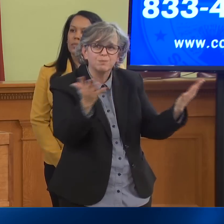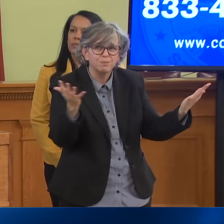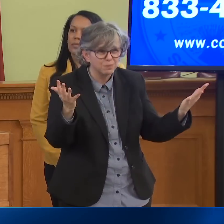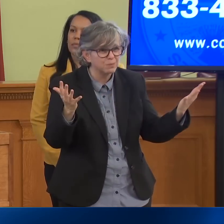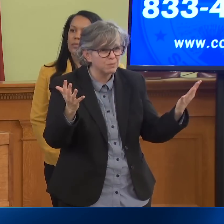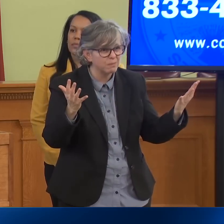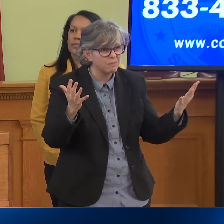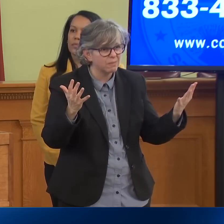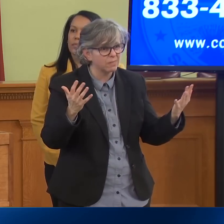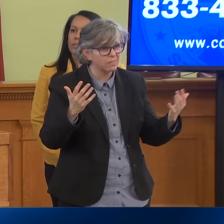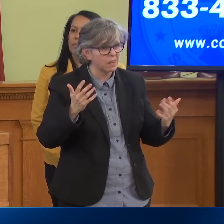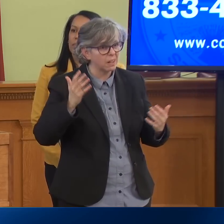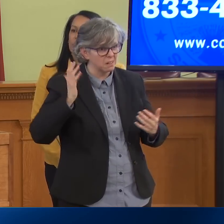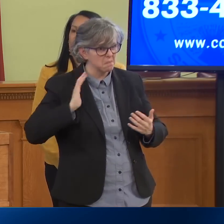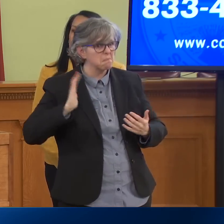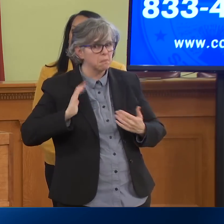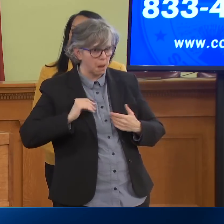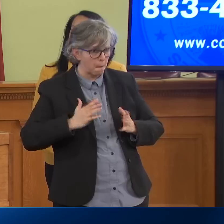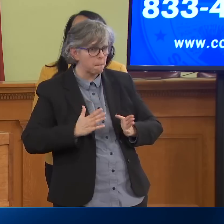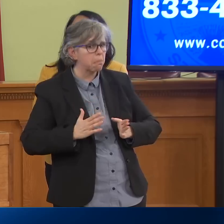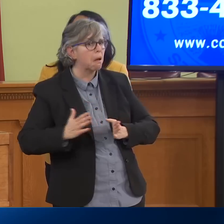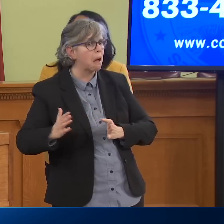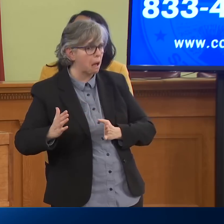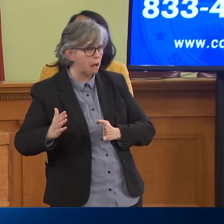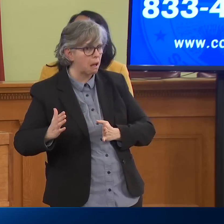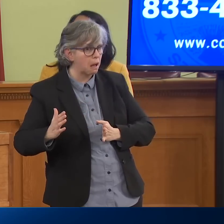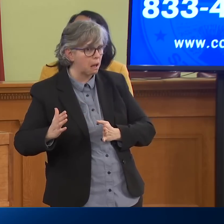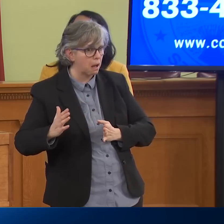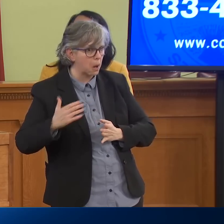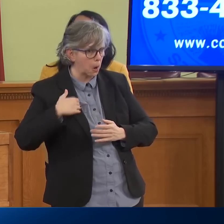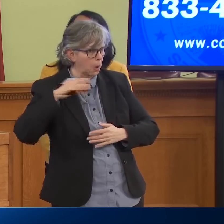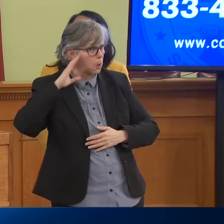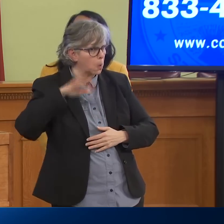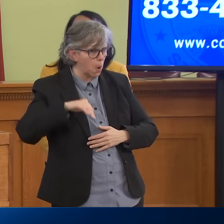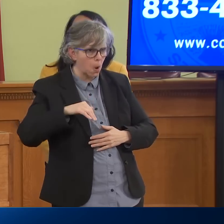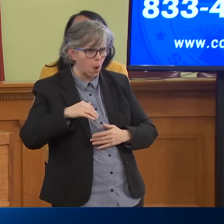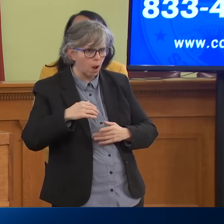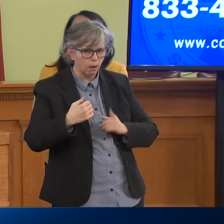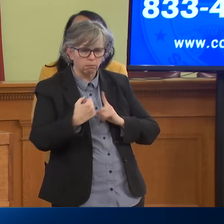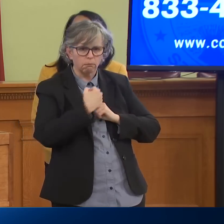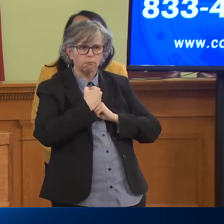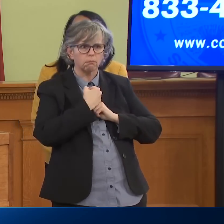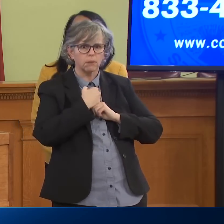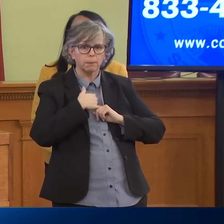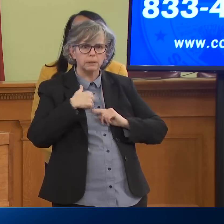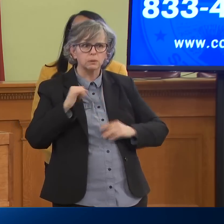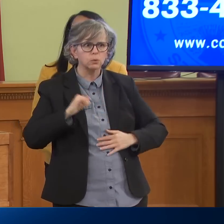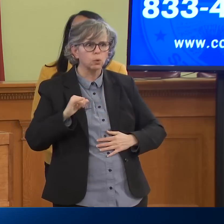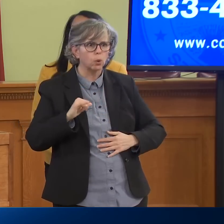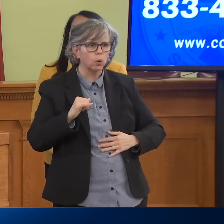WE ARE ALL EXPERIENCING NEW STRESS AND ANXIETY, AND SOME GRIEF AS WELL. I KNOW WITHIN MY OWN HOME THERE WERE PLANS THAT WE HAD THIS WEEK THAT WE ARE NOT FOLLOWING